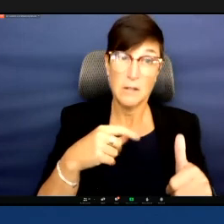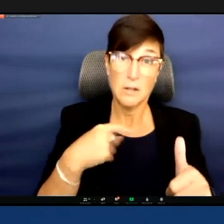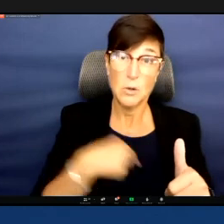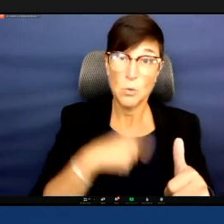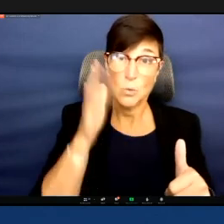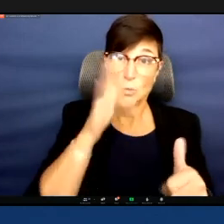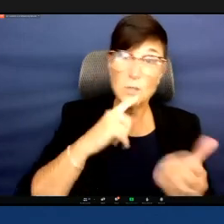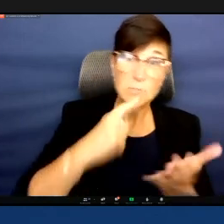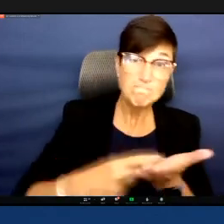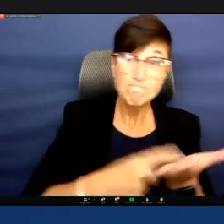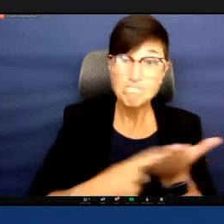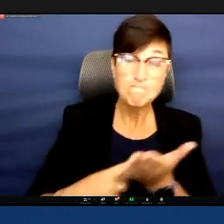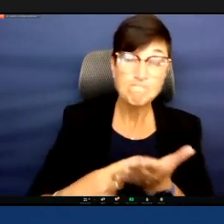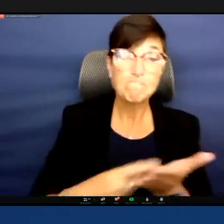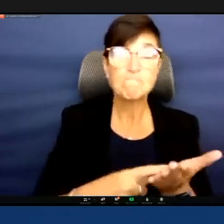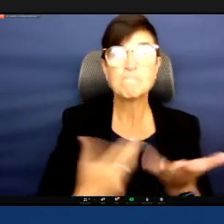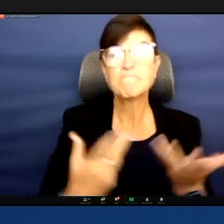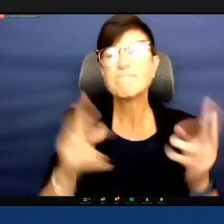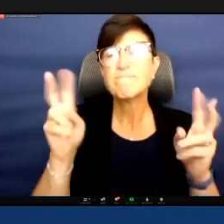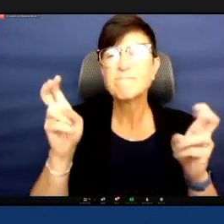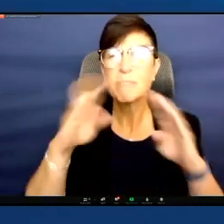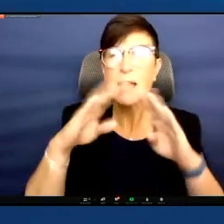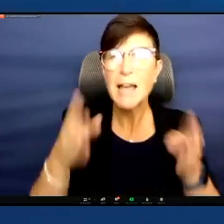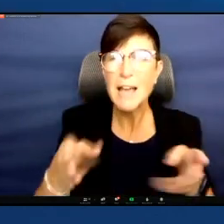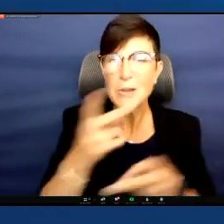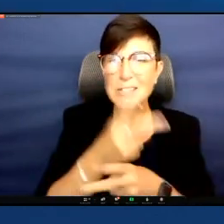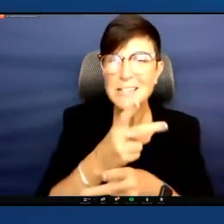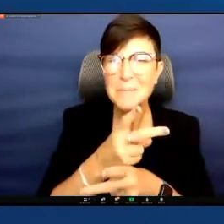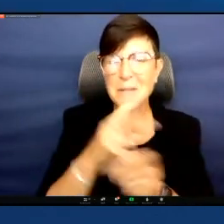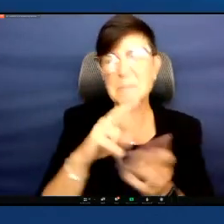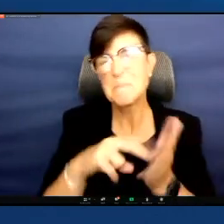that we have relative to the presentation and workshop today